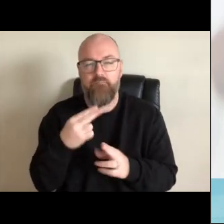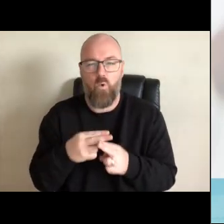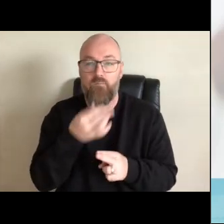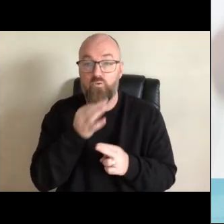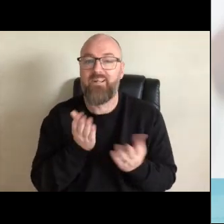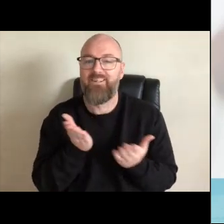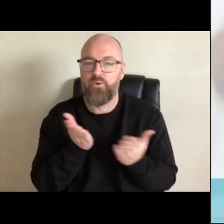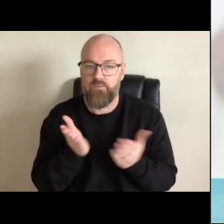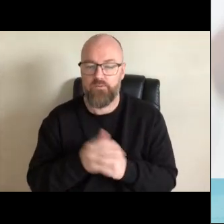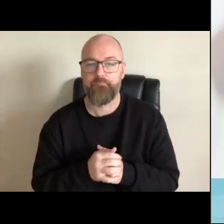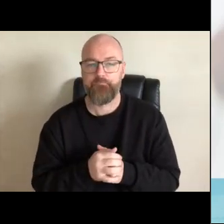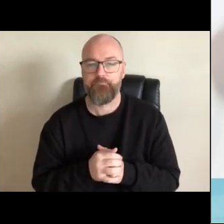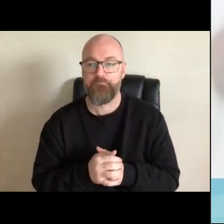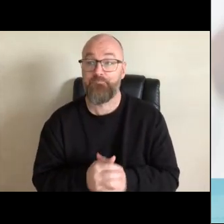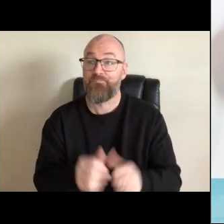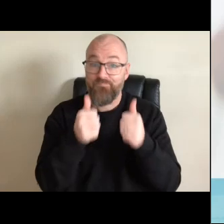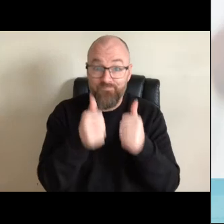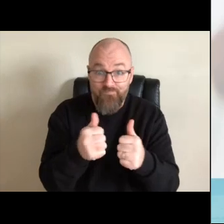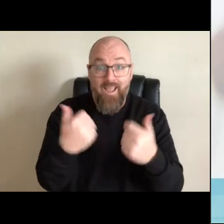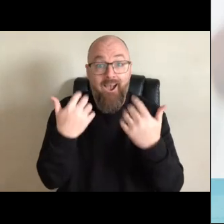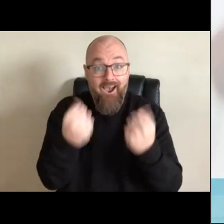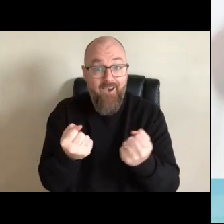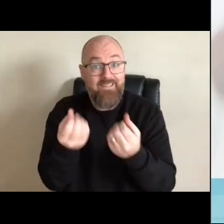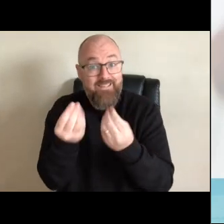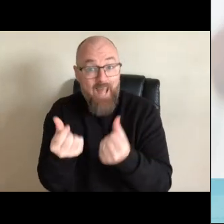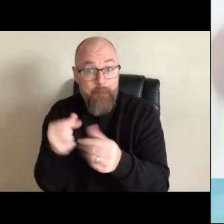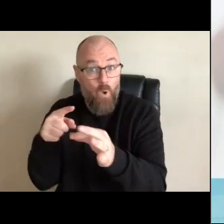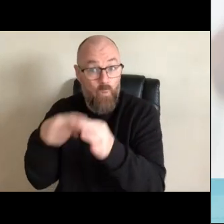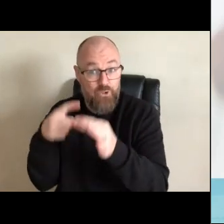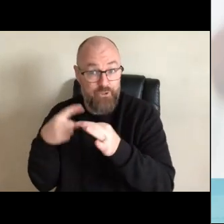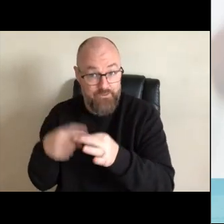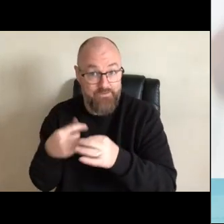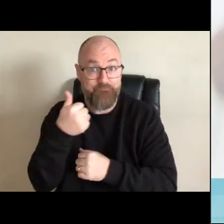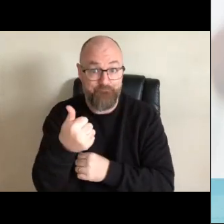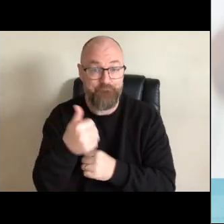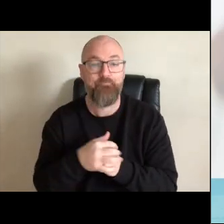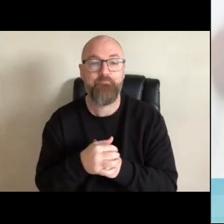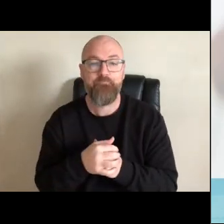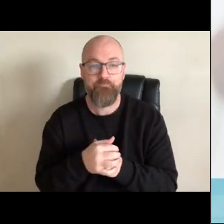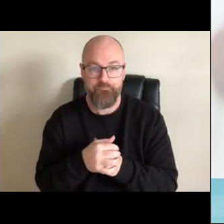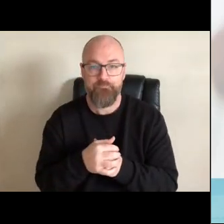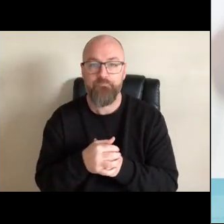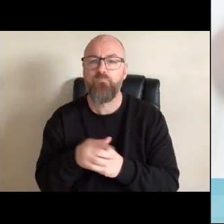of questions come through from our viewers so the first one is in terms of drafting for orders for